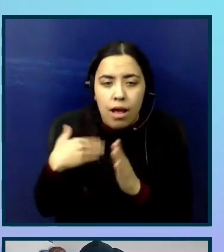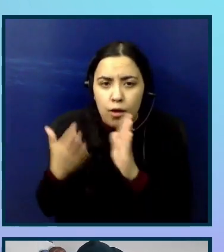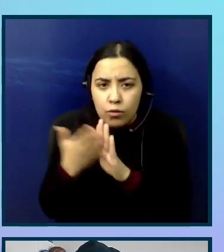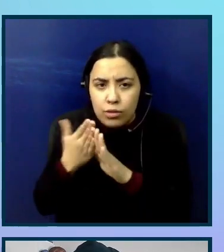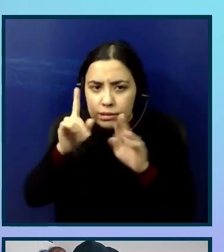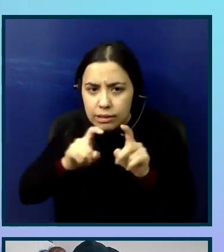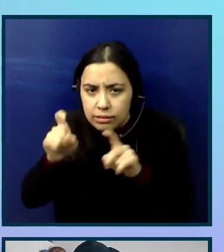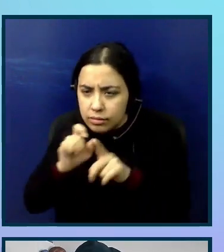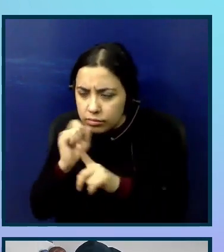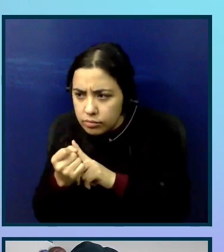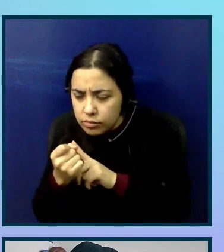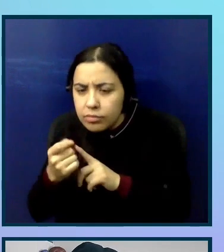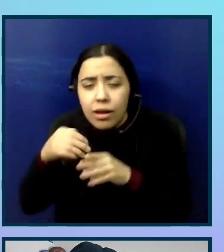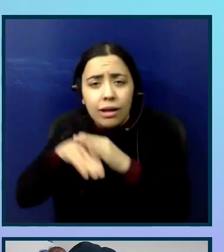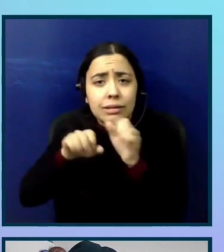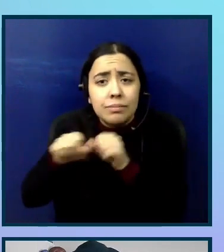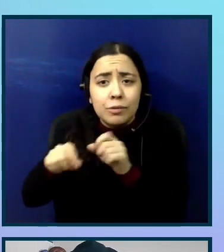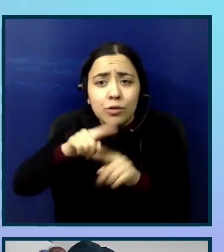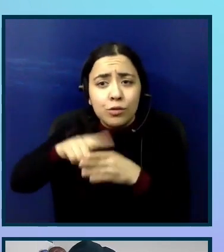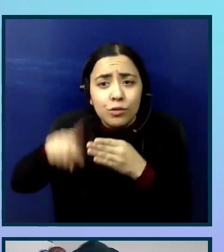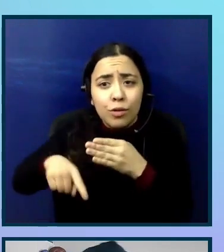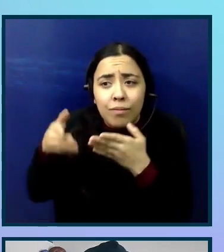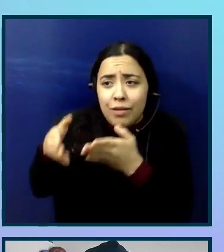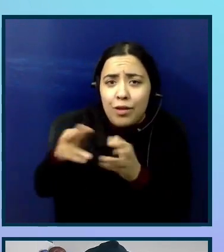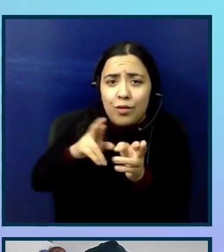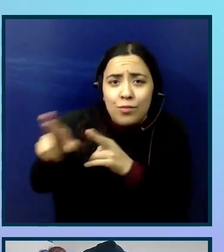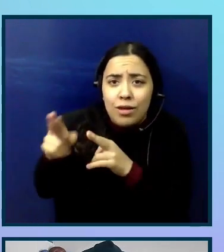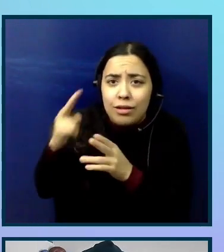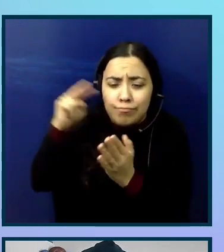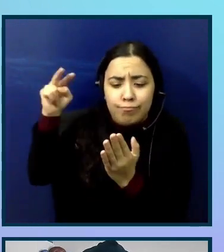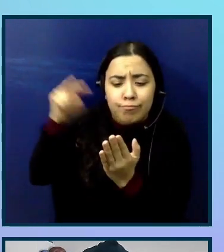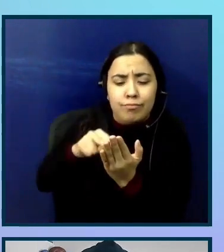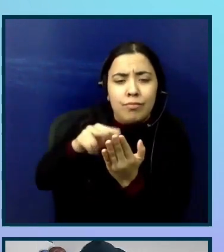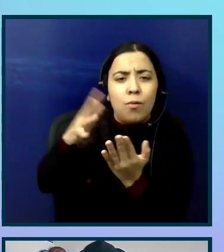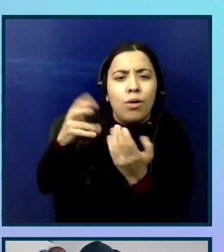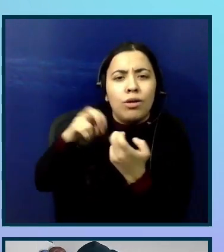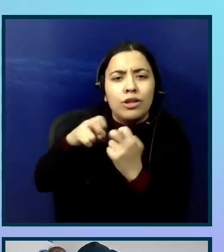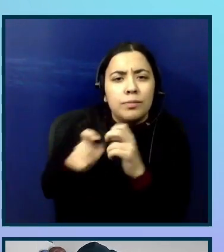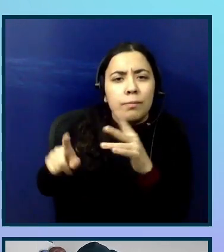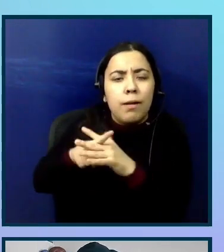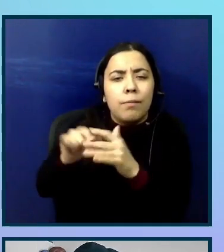I get the accessible results back and I can see what the issues were at integration level, right? So this is just one way to do it.